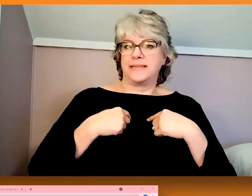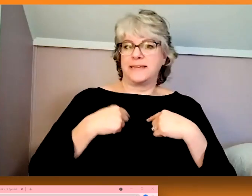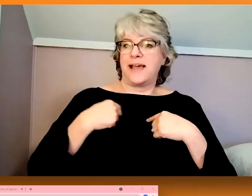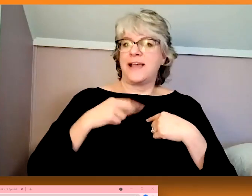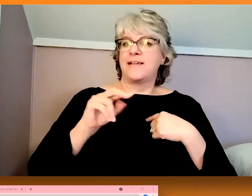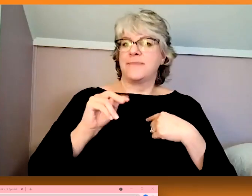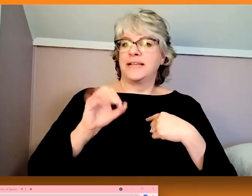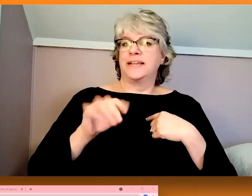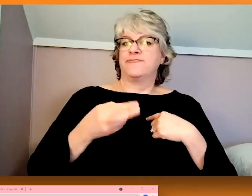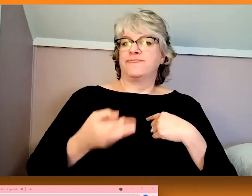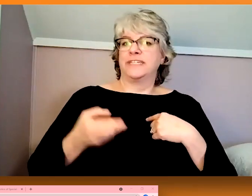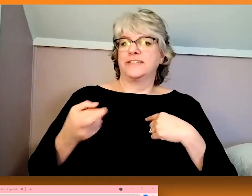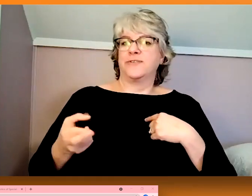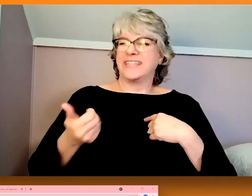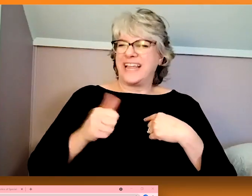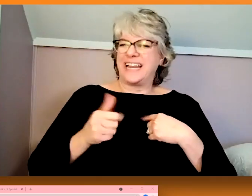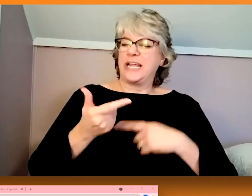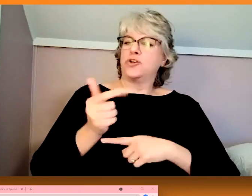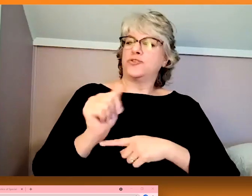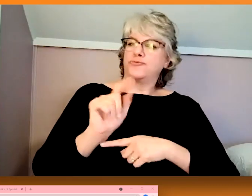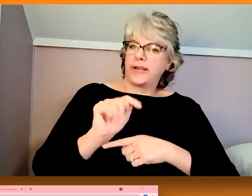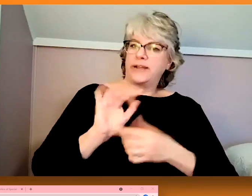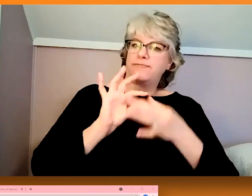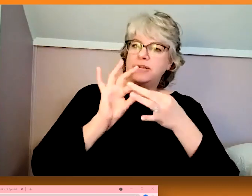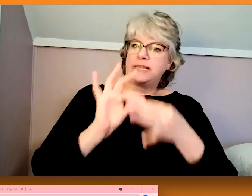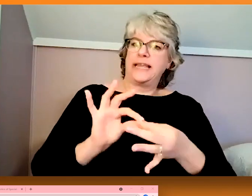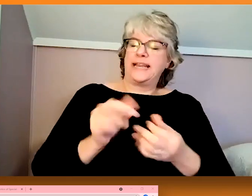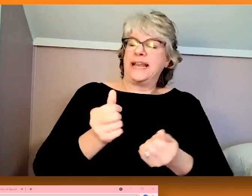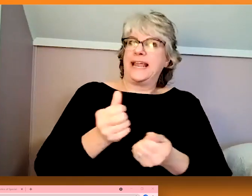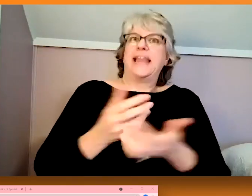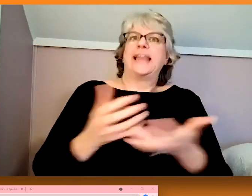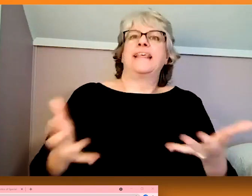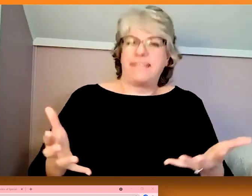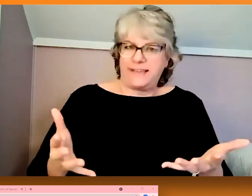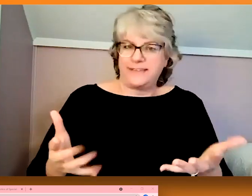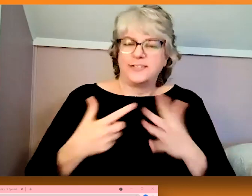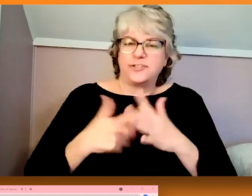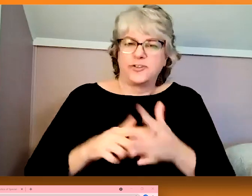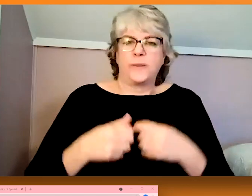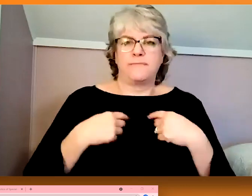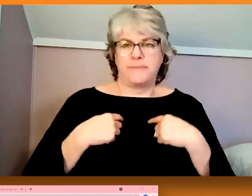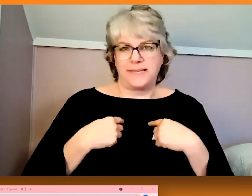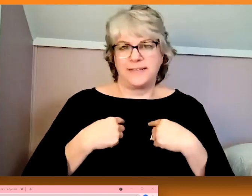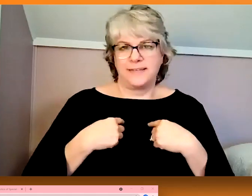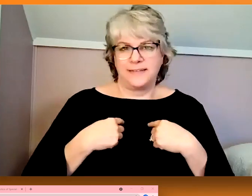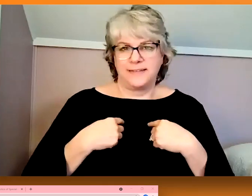I am your NTID resource for anything grants. If you don't even know who to contact